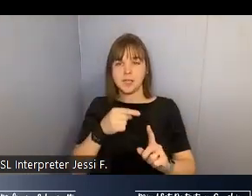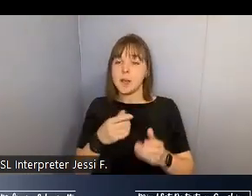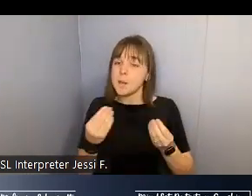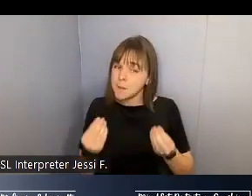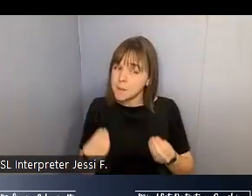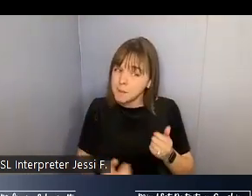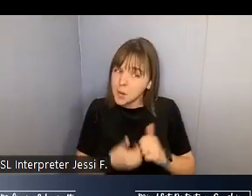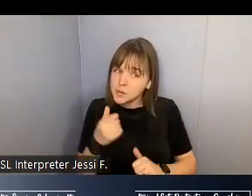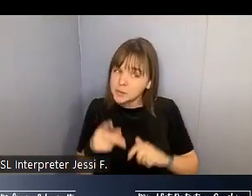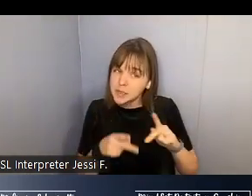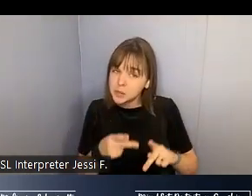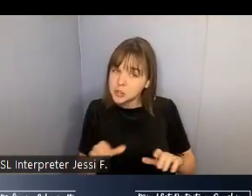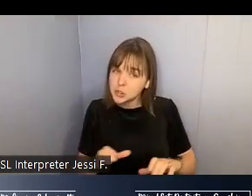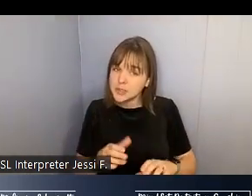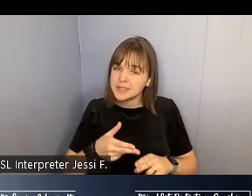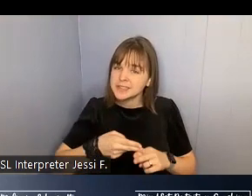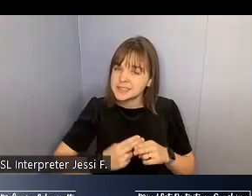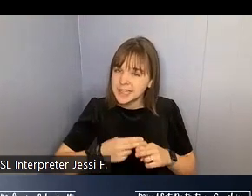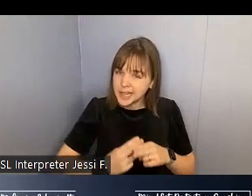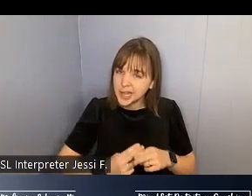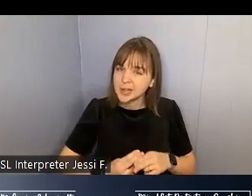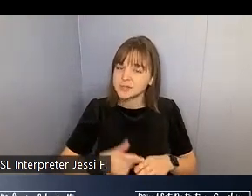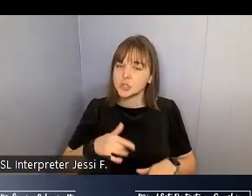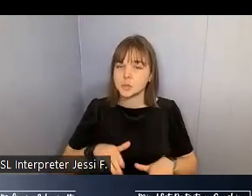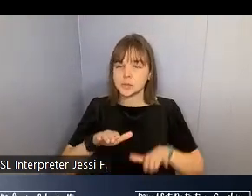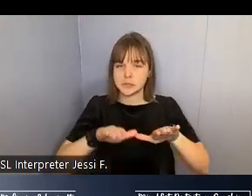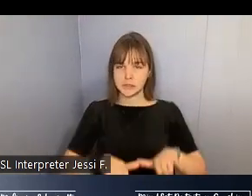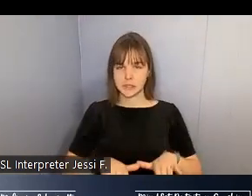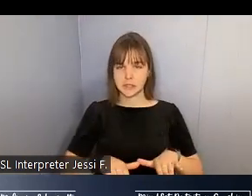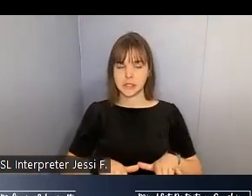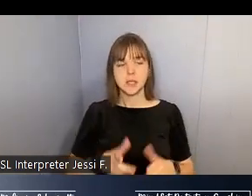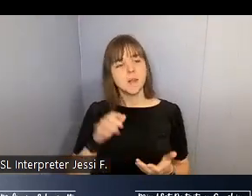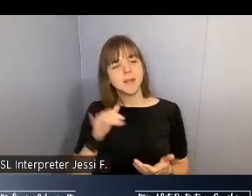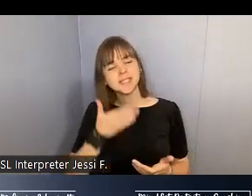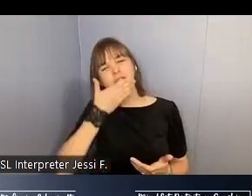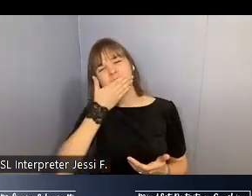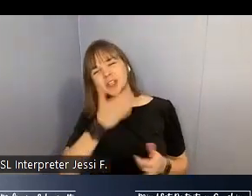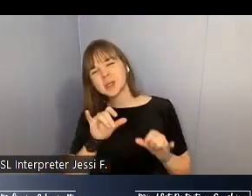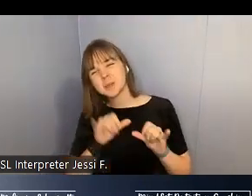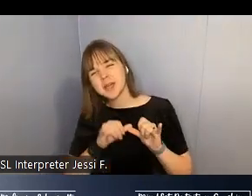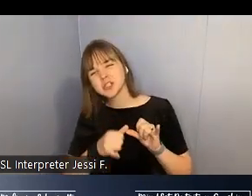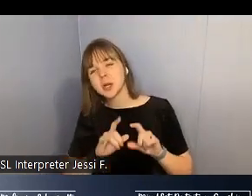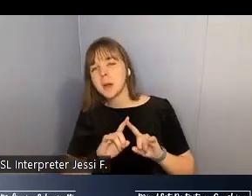And the scale is good as a measure of progress, but not the measure of progress. And scale weight fluctuates every single day,